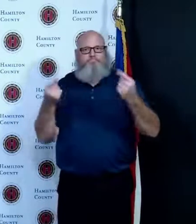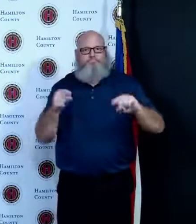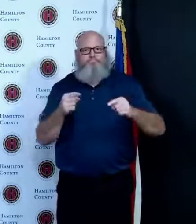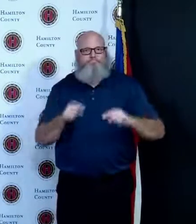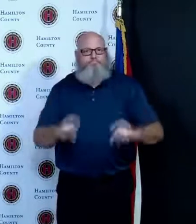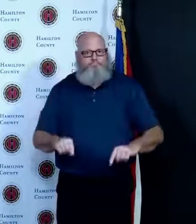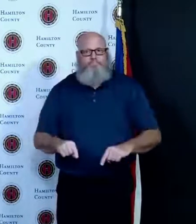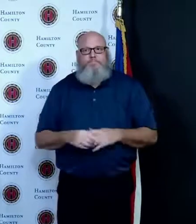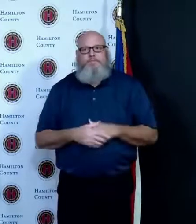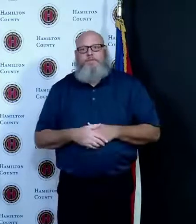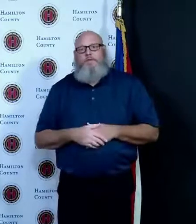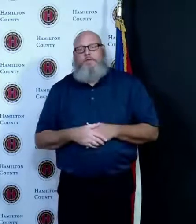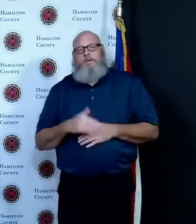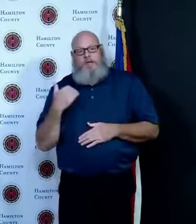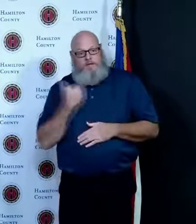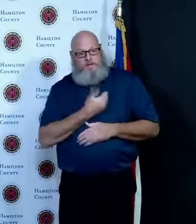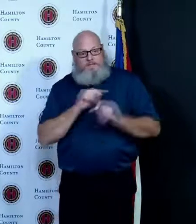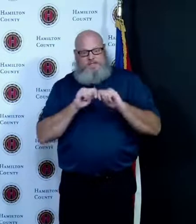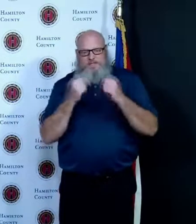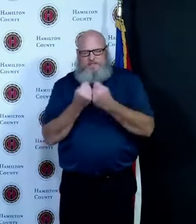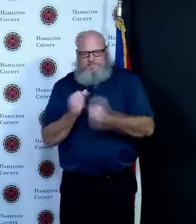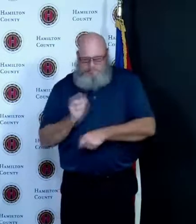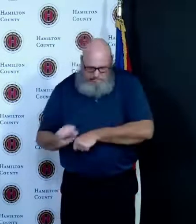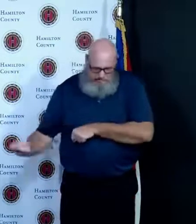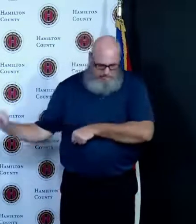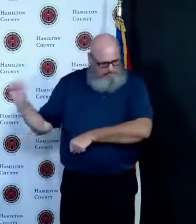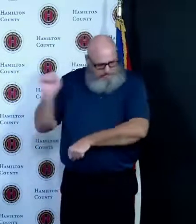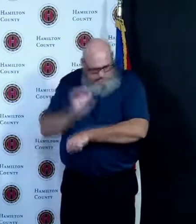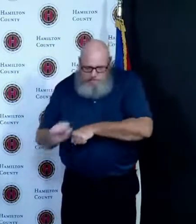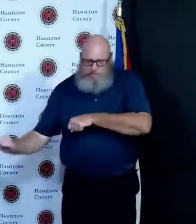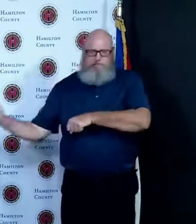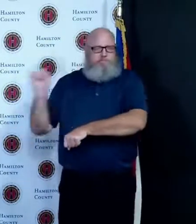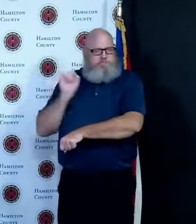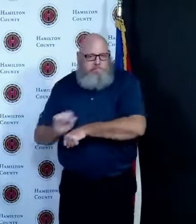in this pandemic are successfully managed today I would like to start off by taking